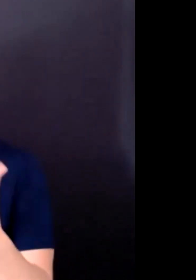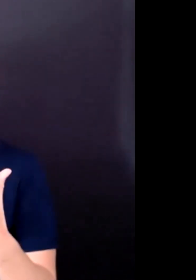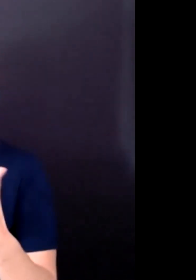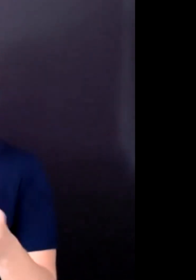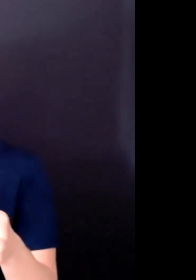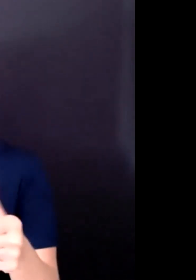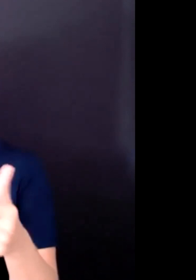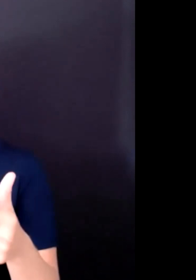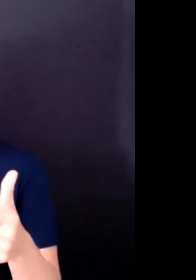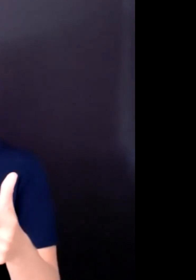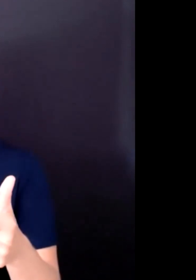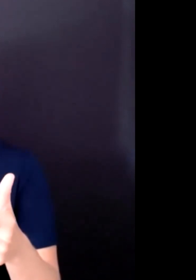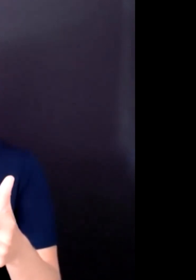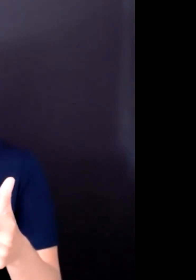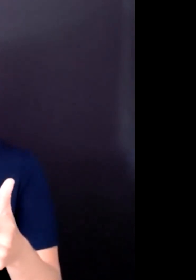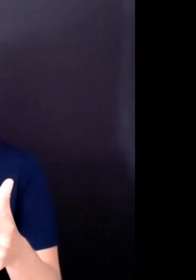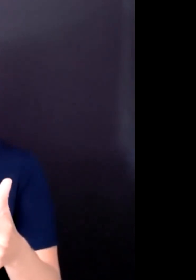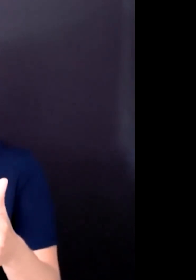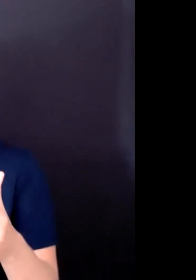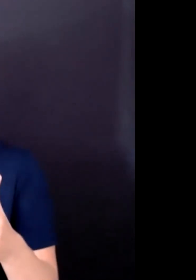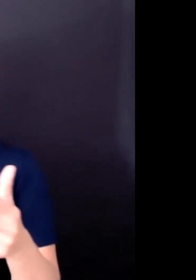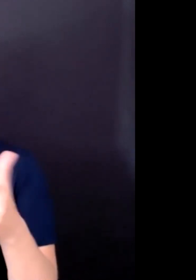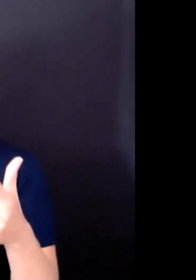job seeking, and there's experts there that will help you work